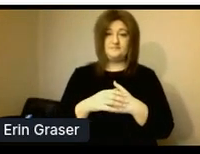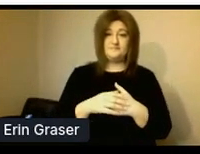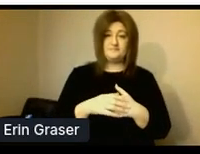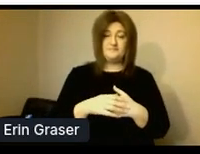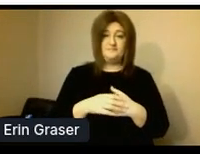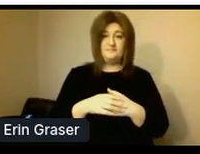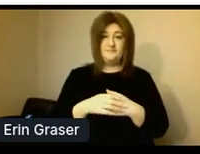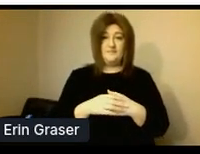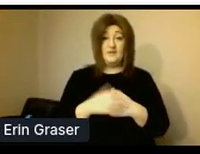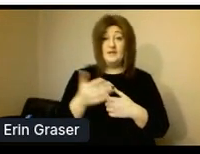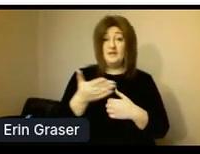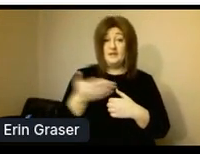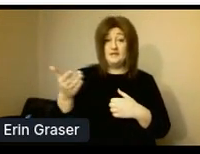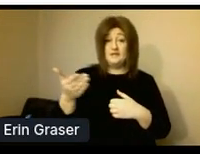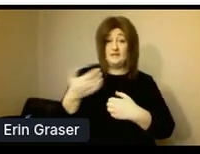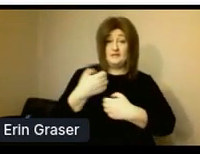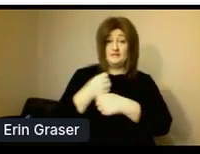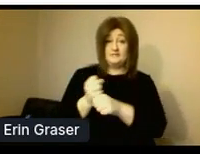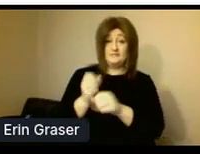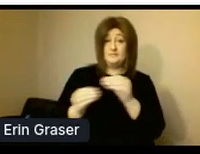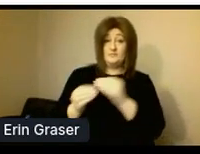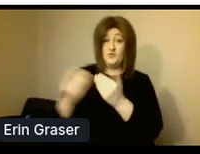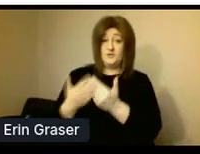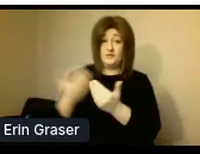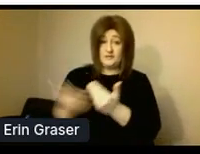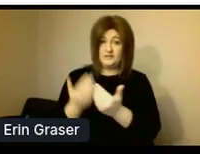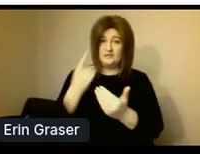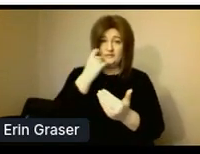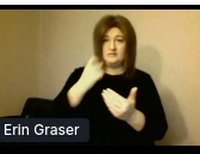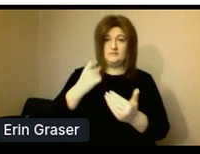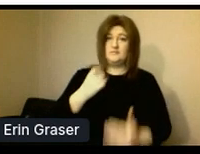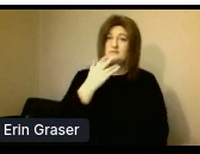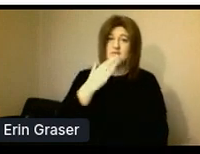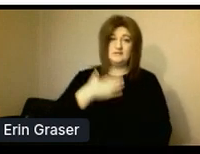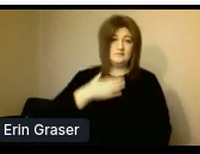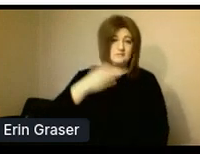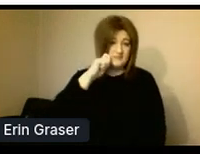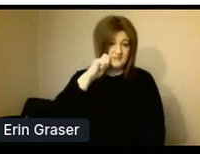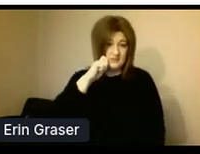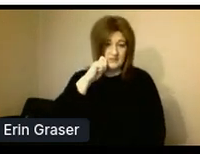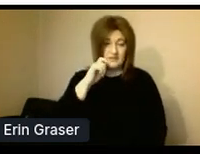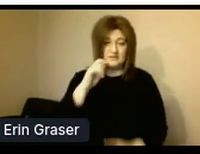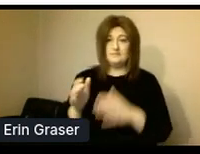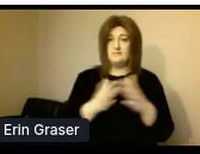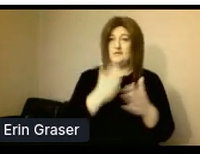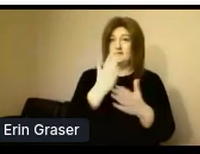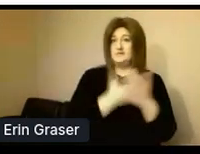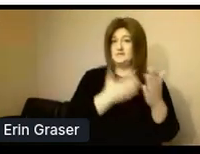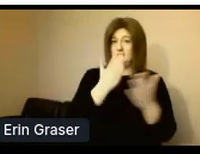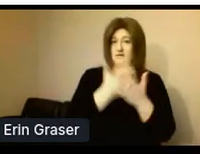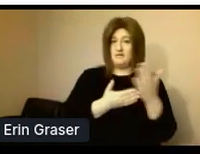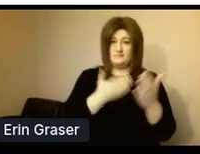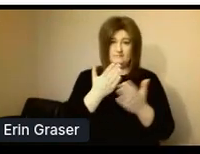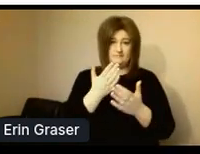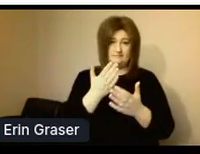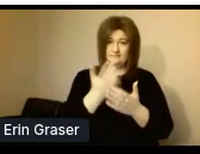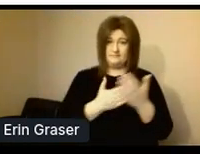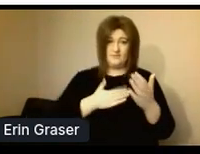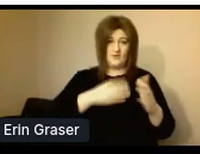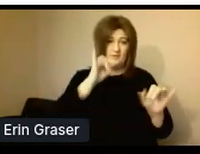"Things made easier because of my skin color." "Some aspect of my identity that I don't need to worry about or think about."